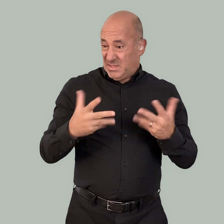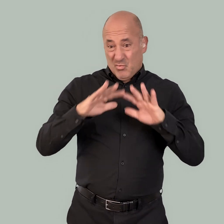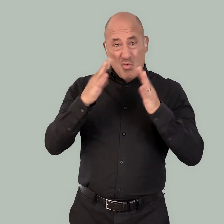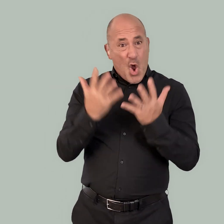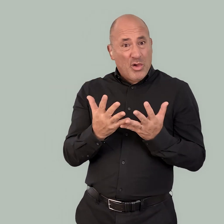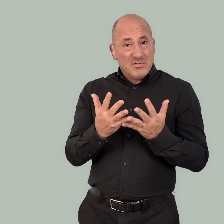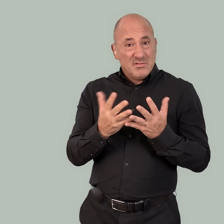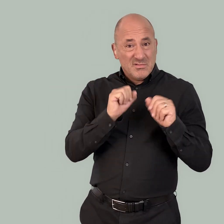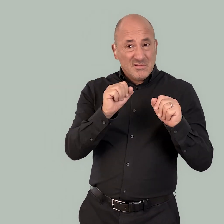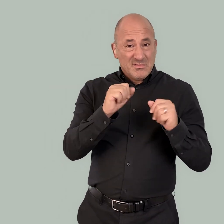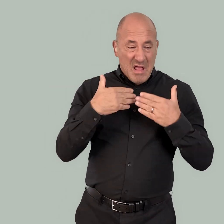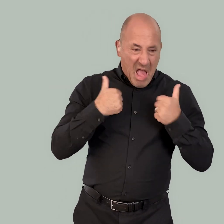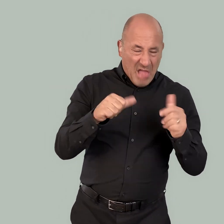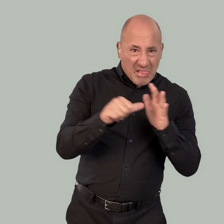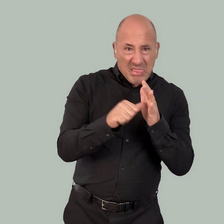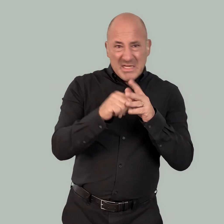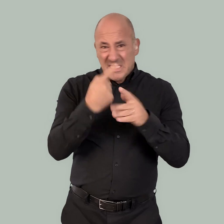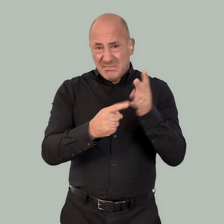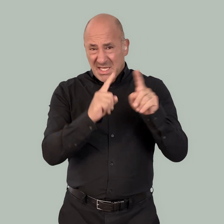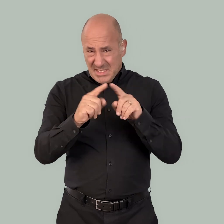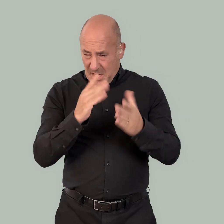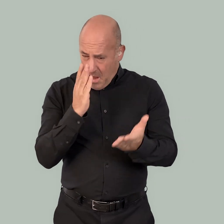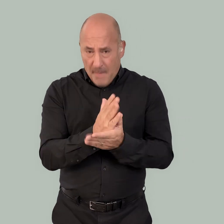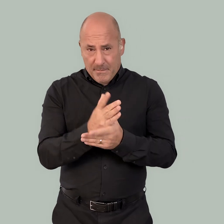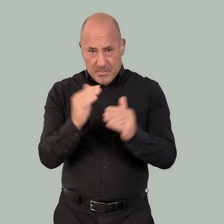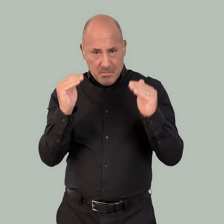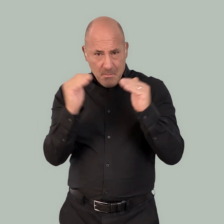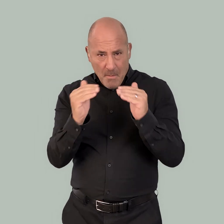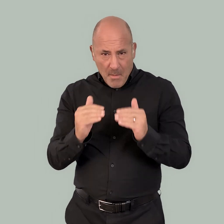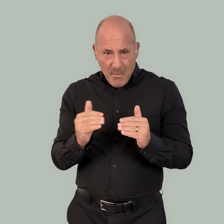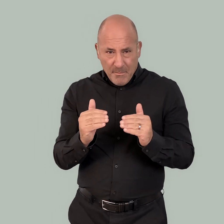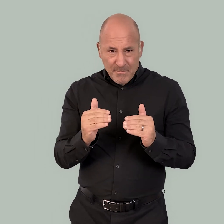in the modern world.